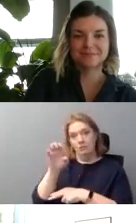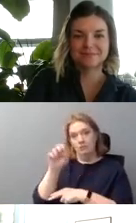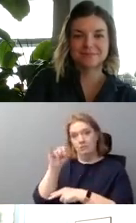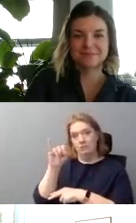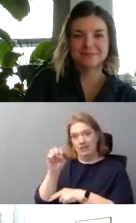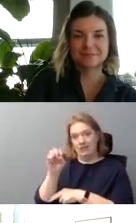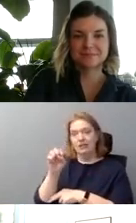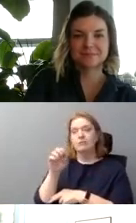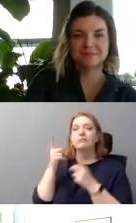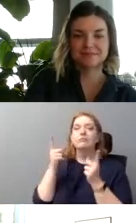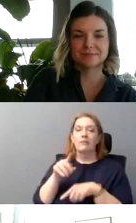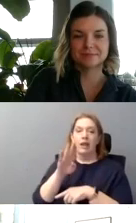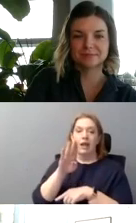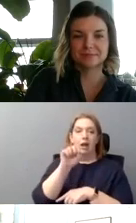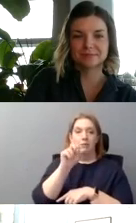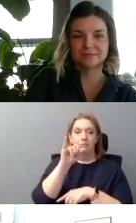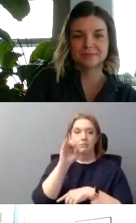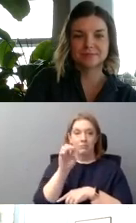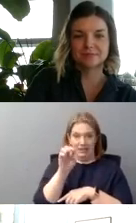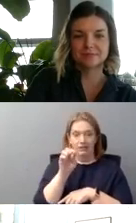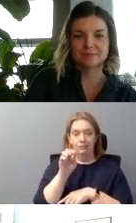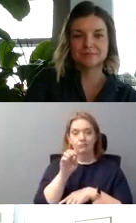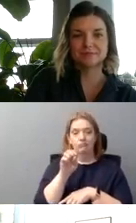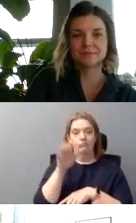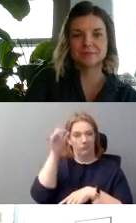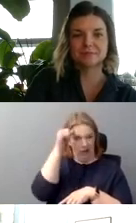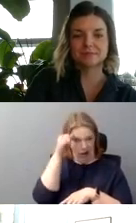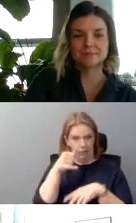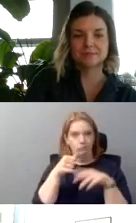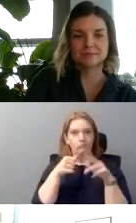One of David's friends was...he just hit up David and was like "hey David, do you want a steak?",